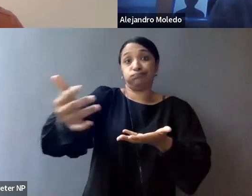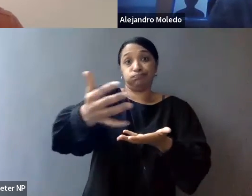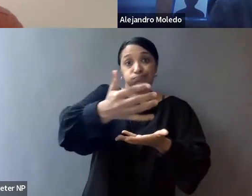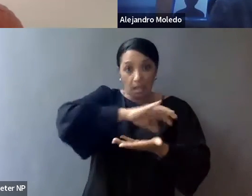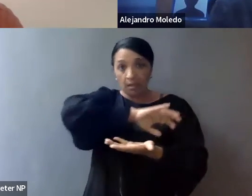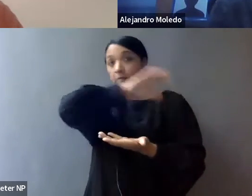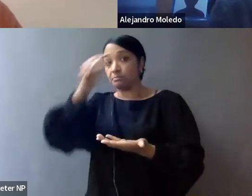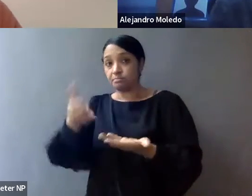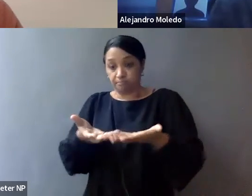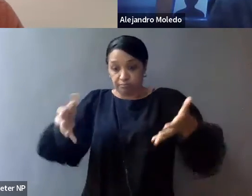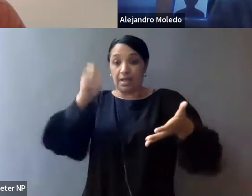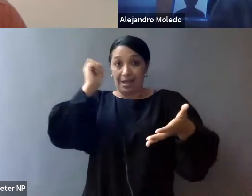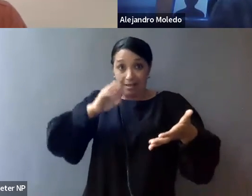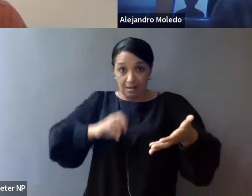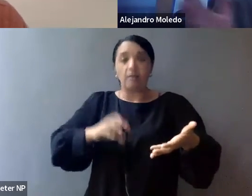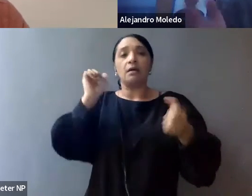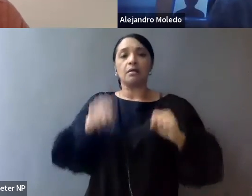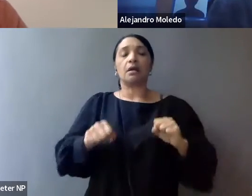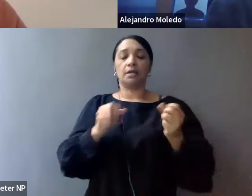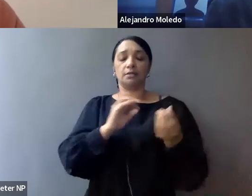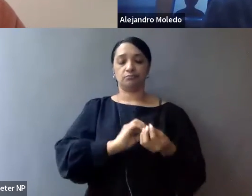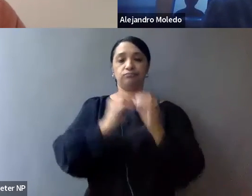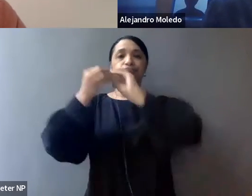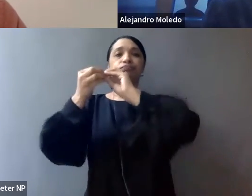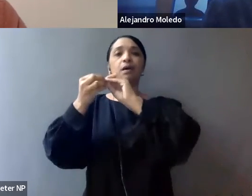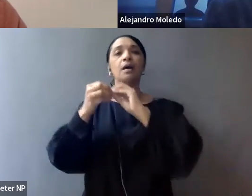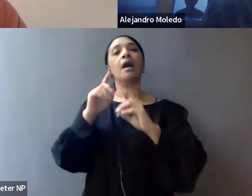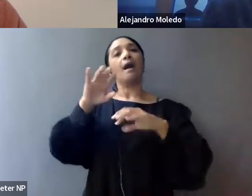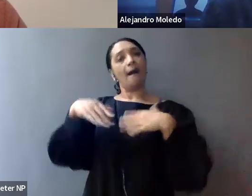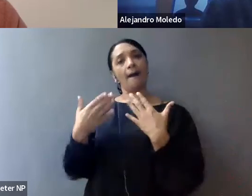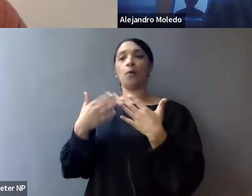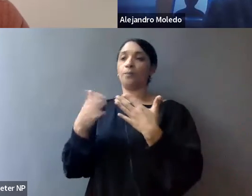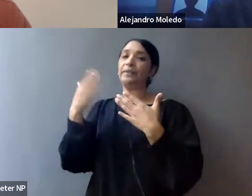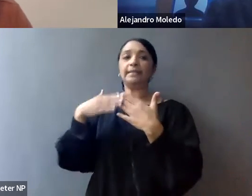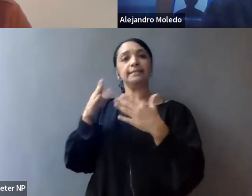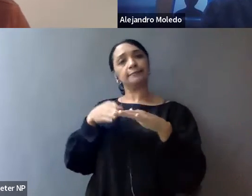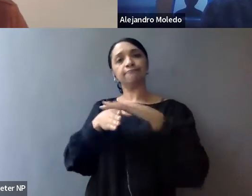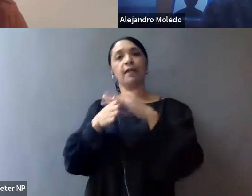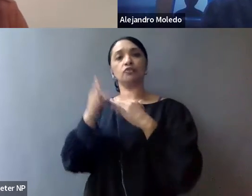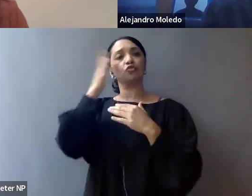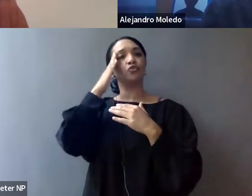Then, the way users will access that information will be an easy solution.